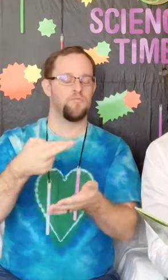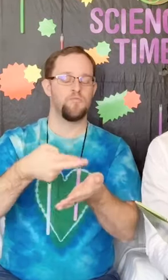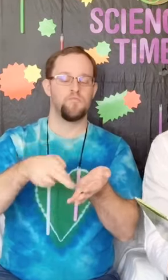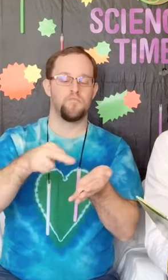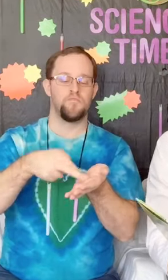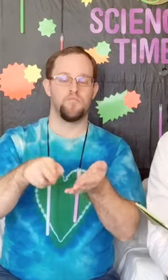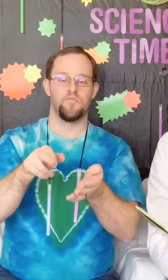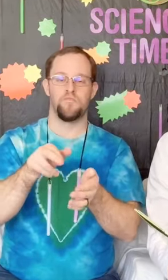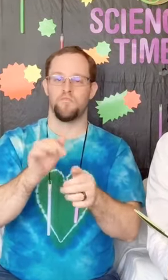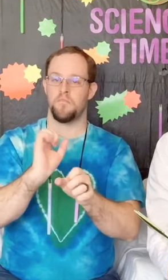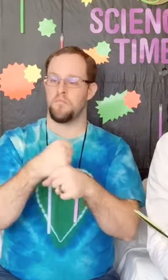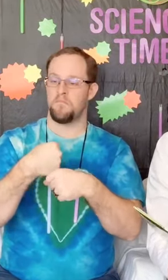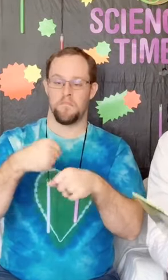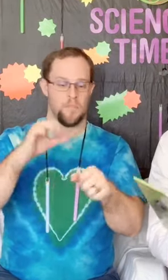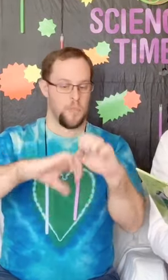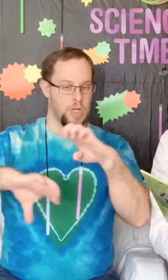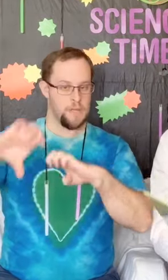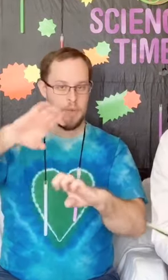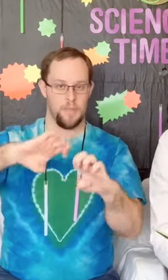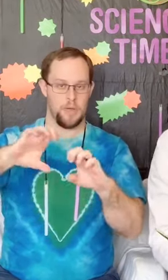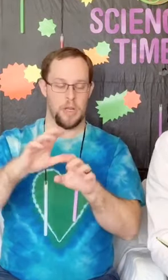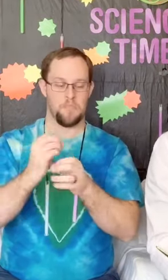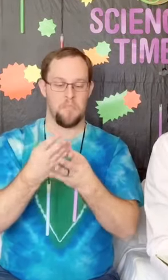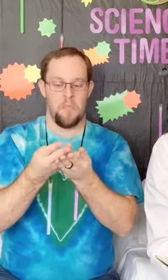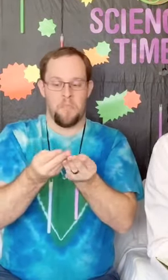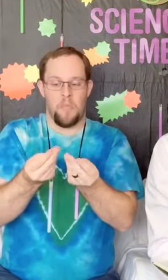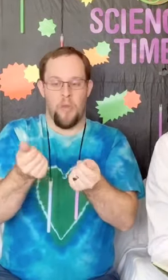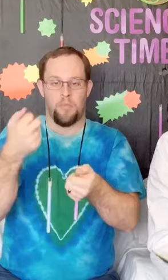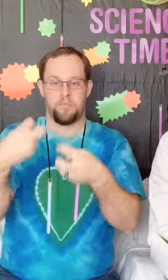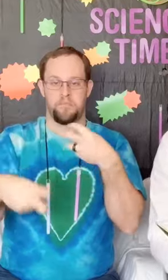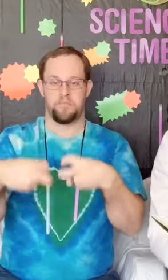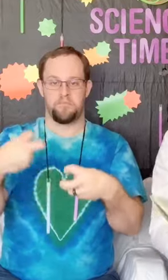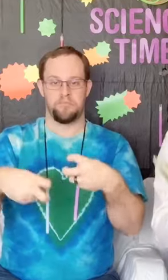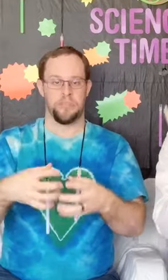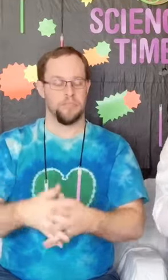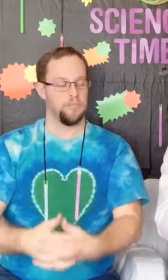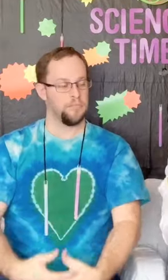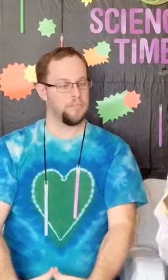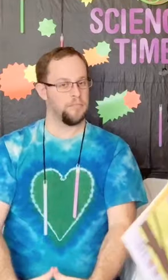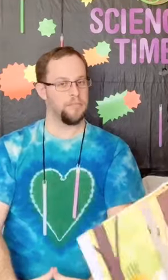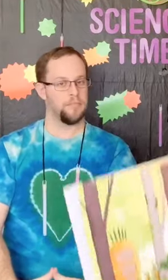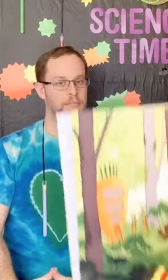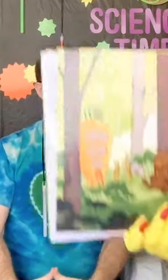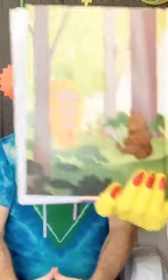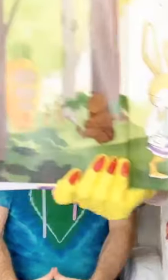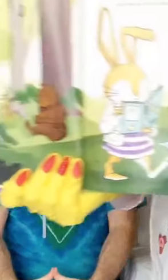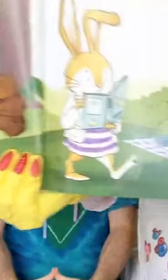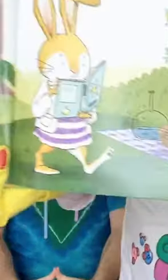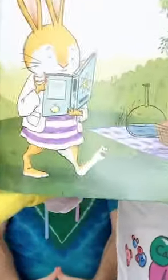performing experiments, and solving problems. So here's Charlotte.